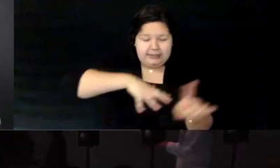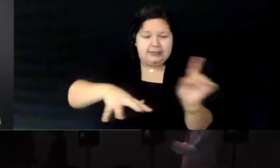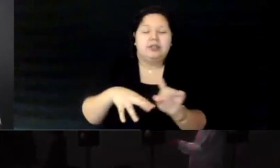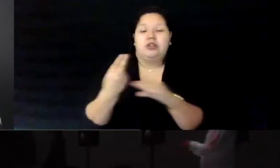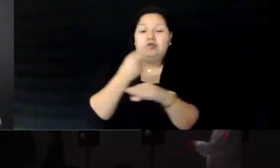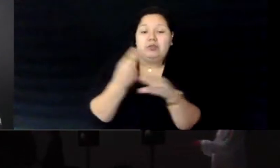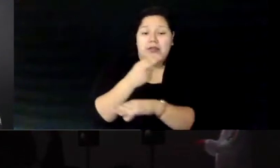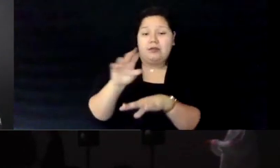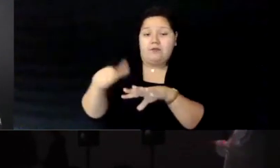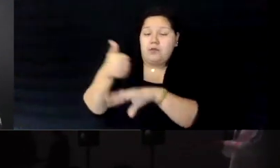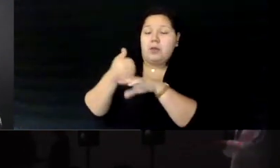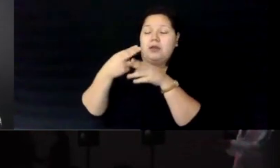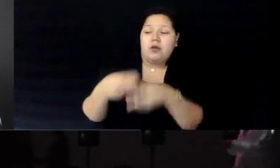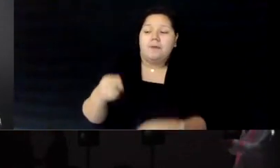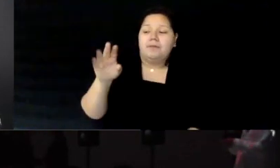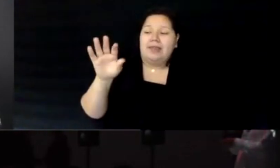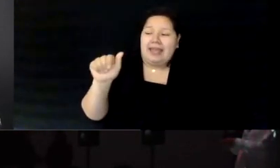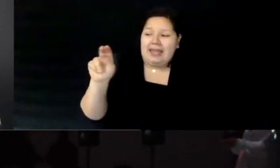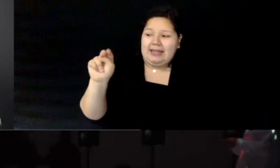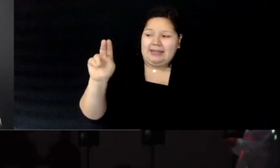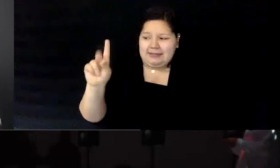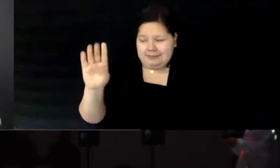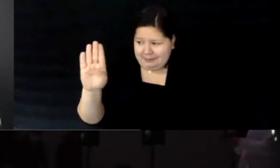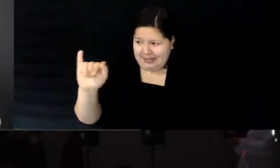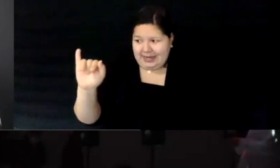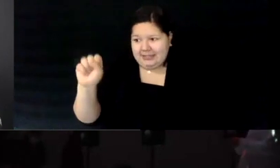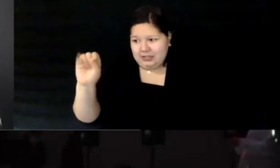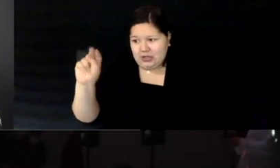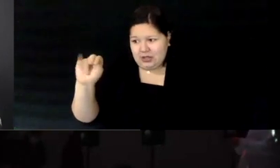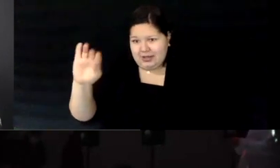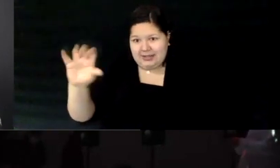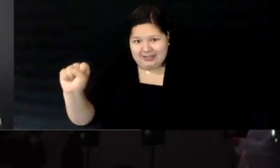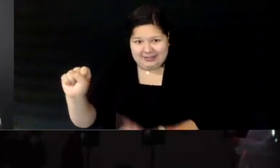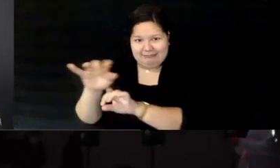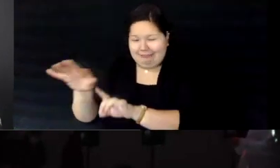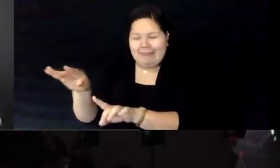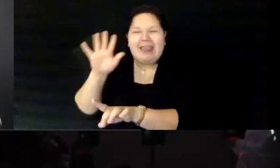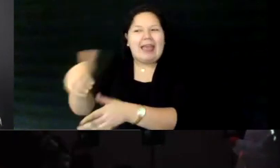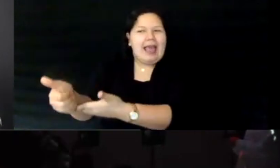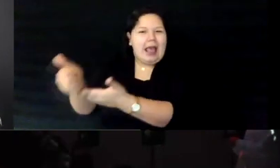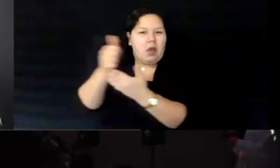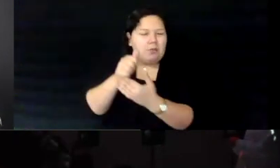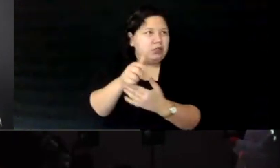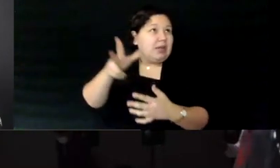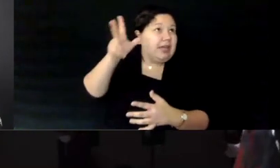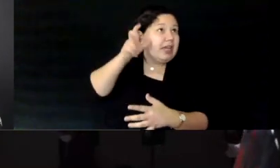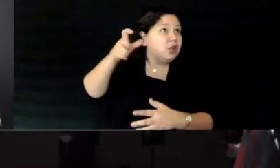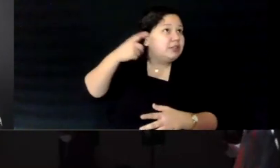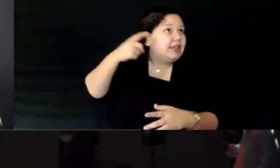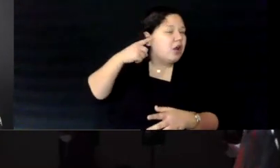Ambisonics. And Ambisonics allows you to hear sounds the way you would hear it in real life.